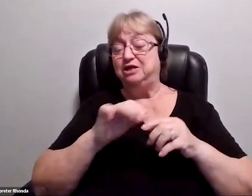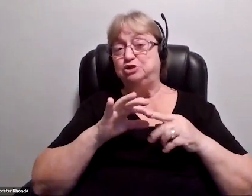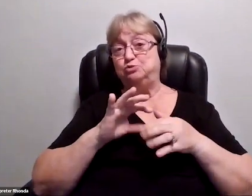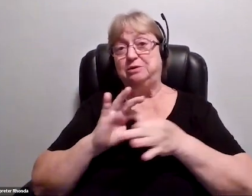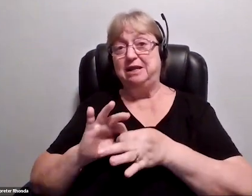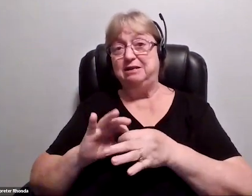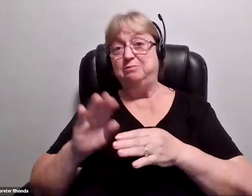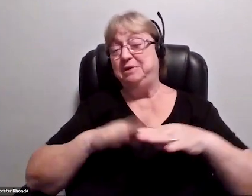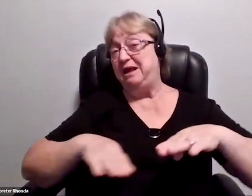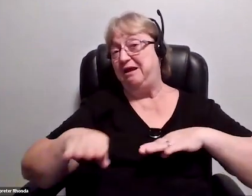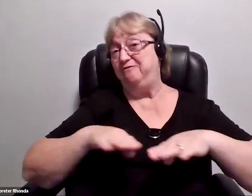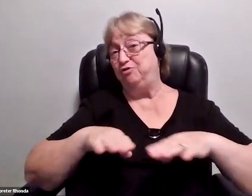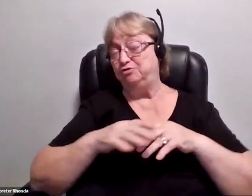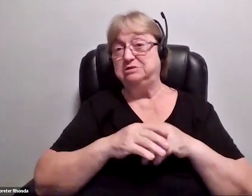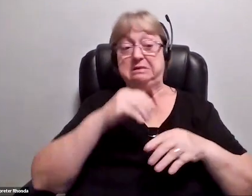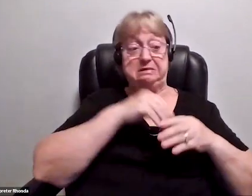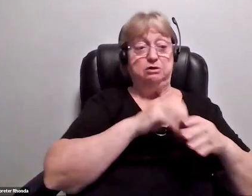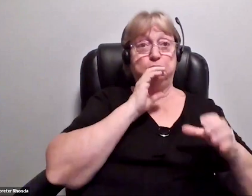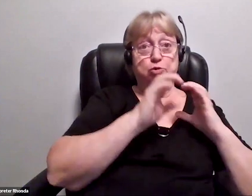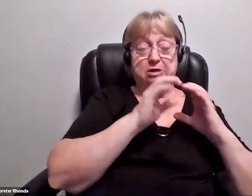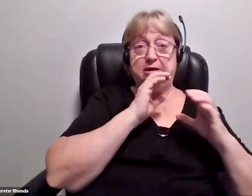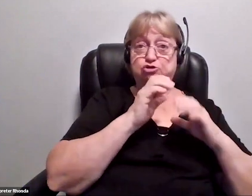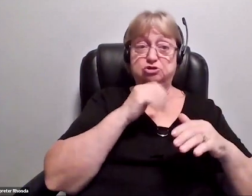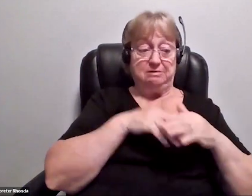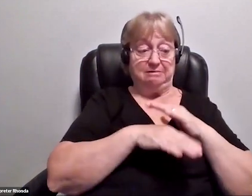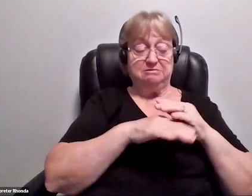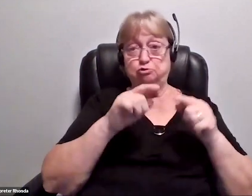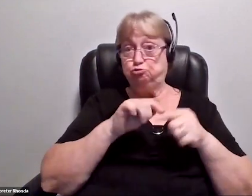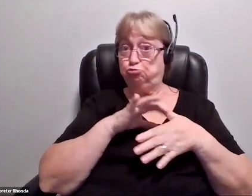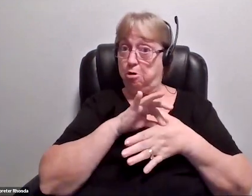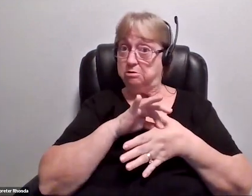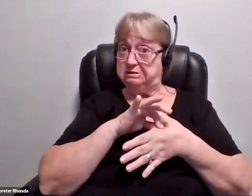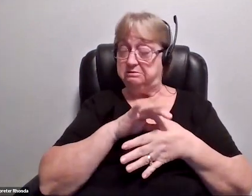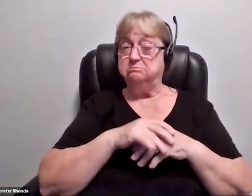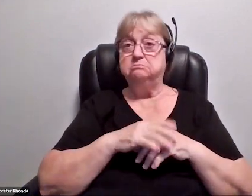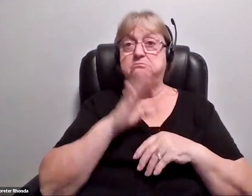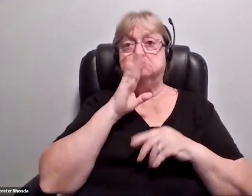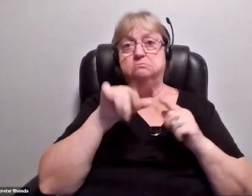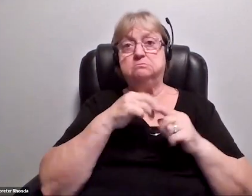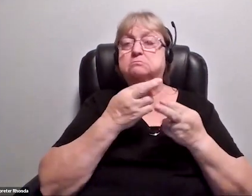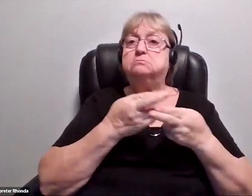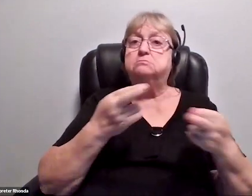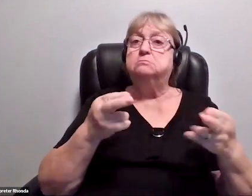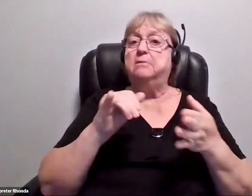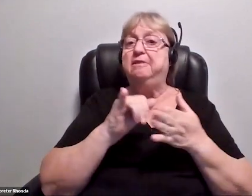In communication and access to content, we talk about resources that are sound and tactile,